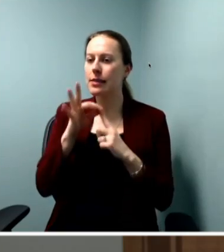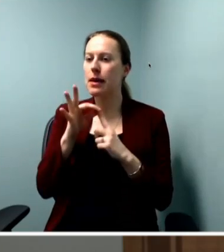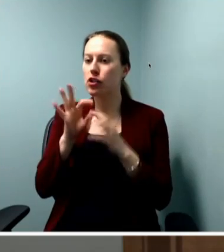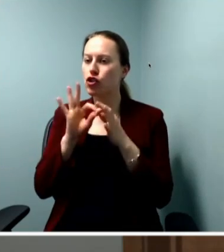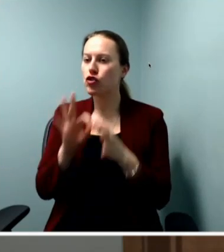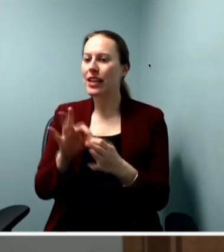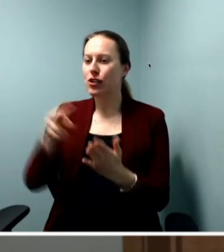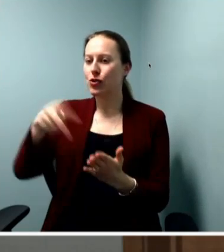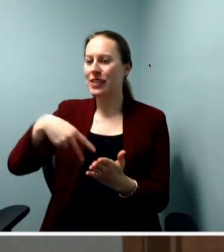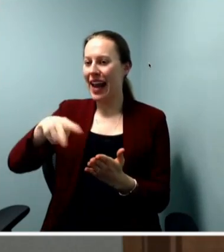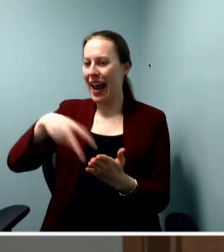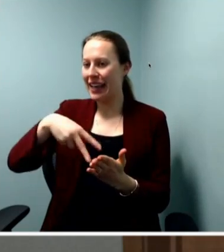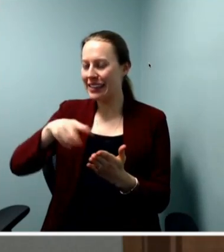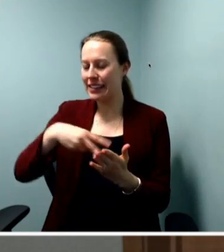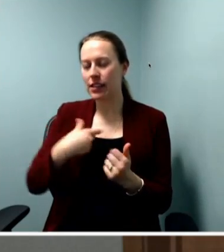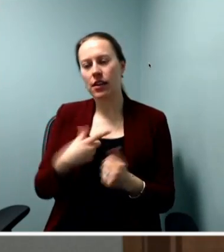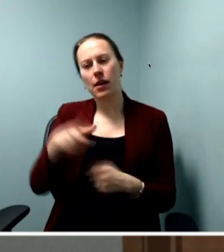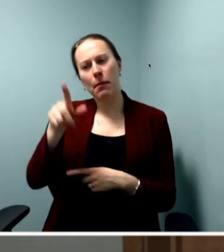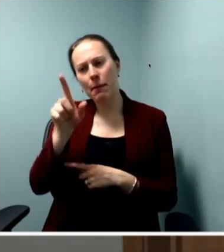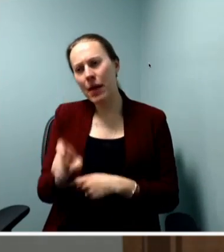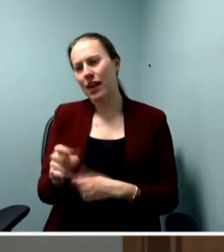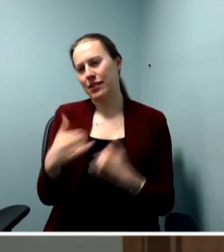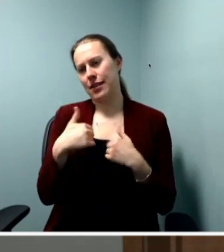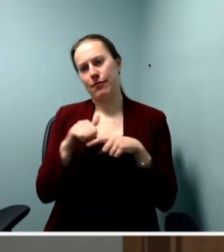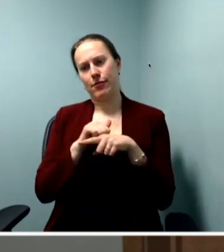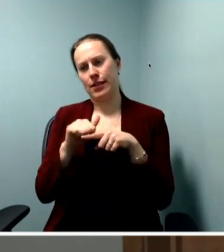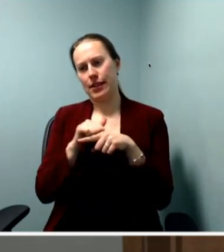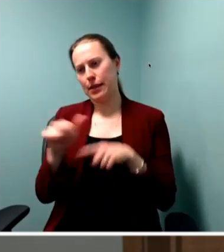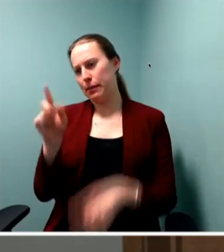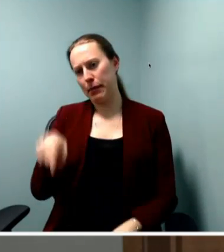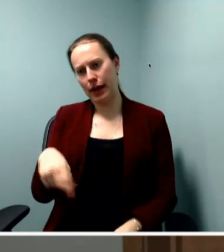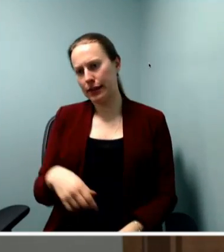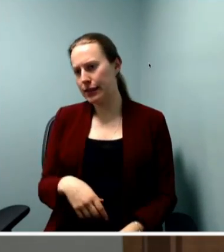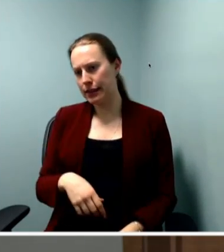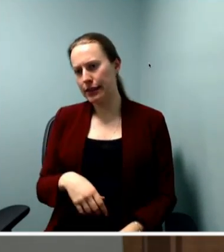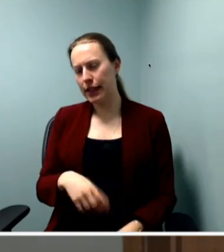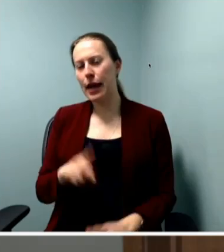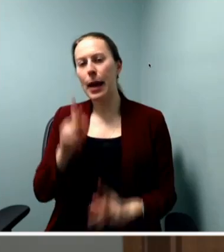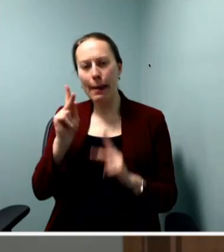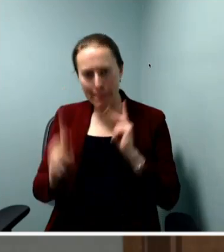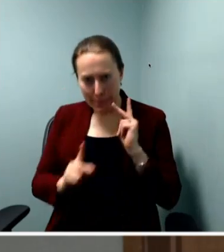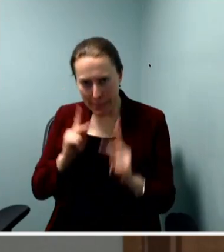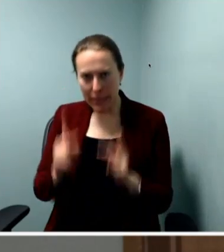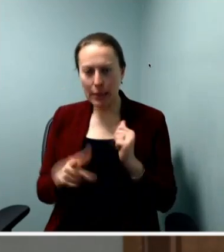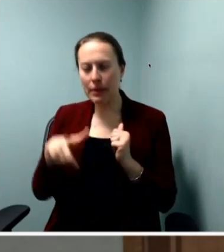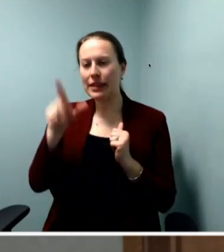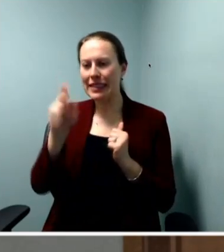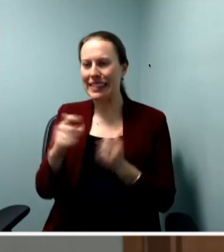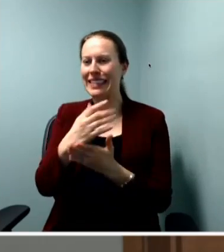that there needs to be some kind of training. And that people need some groundwork to start with.